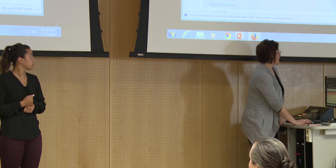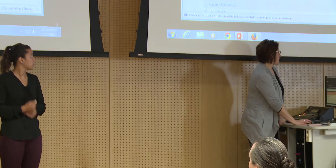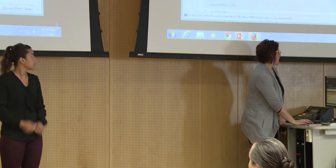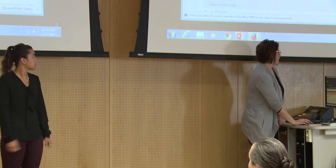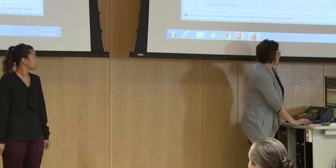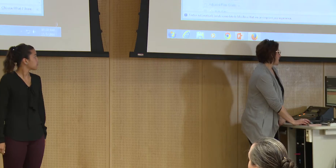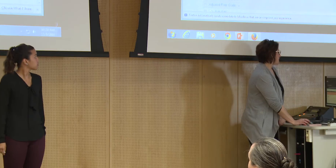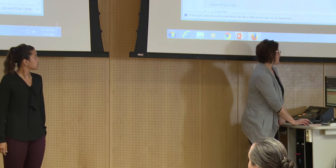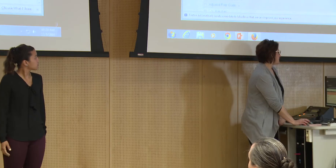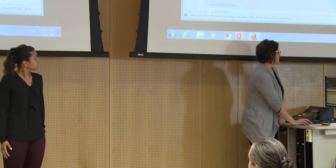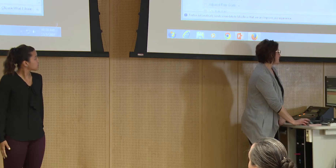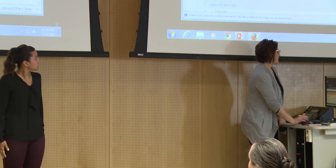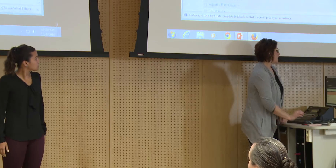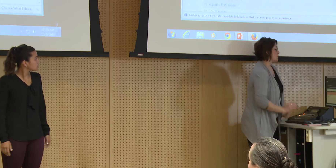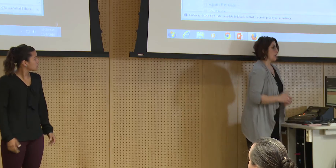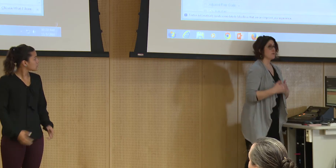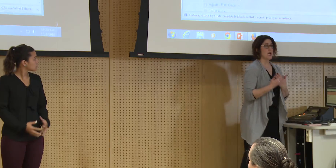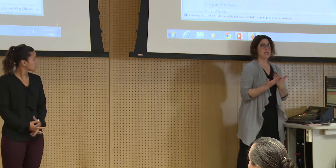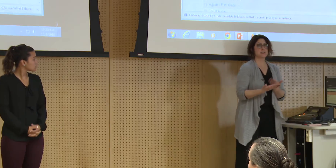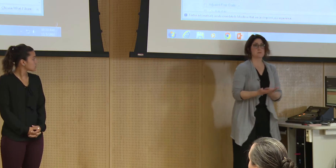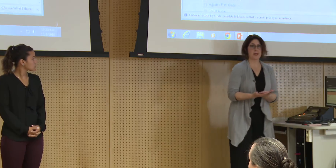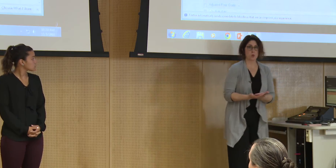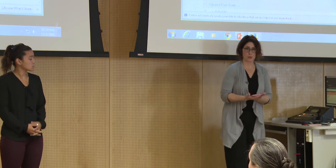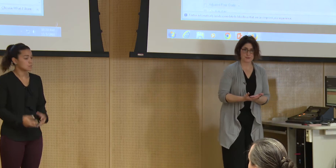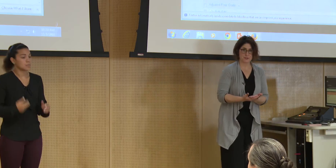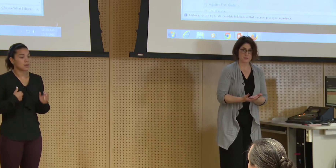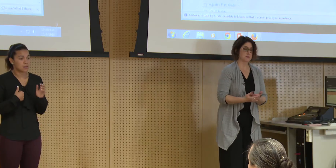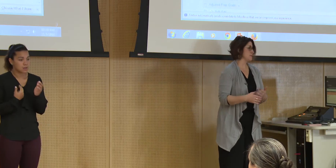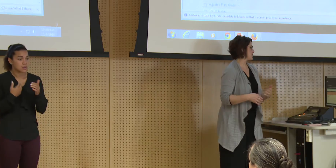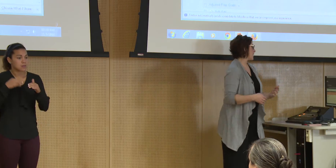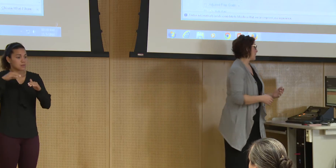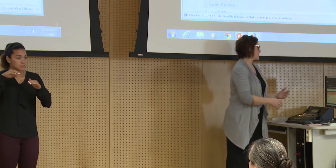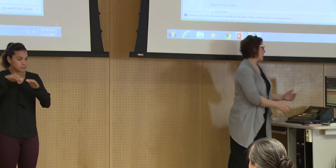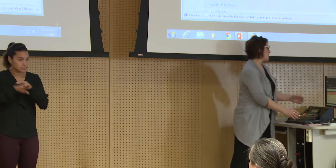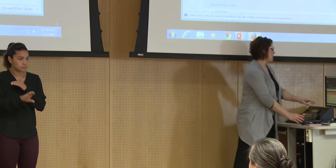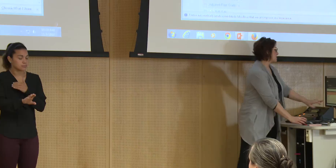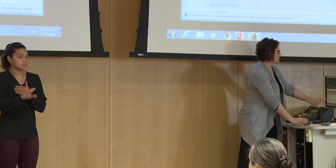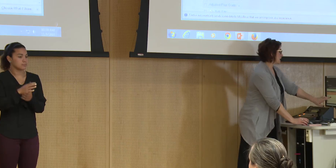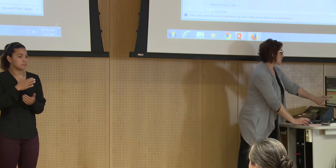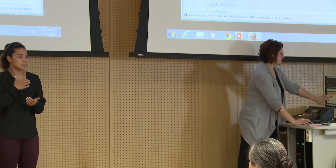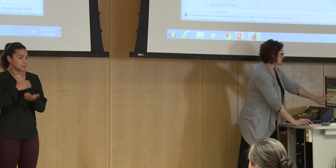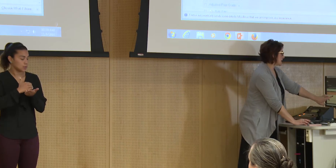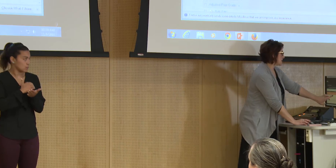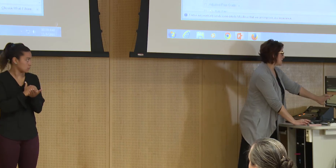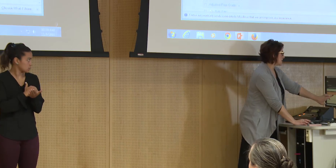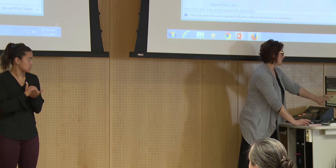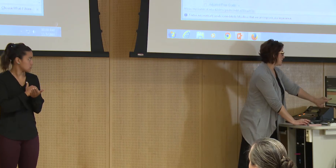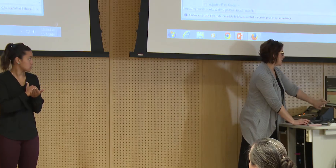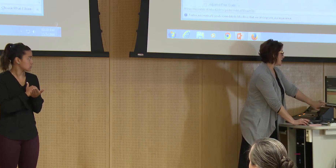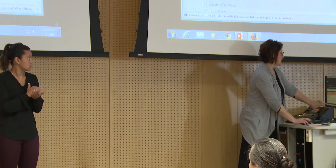All right. So I've logged into myCourses. I've gone over to my grades link,